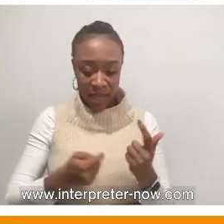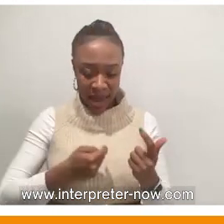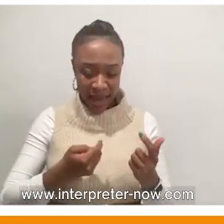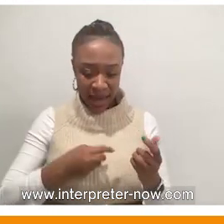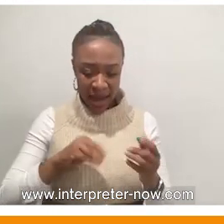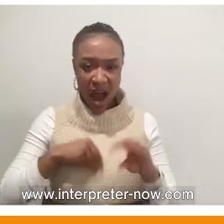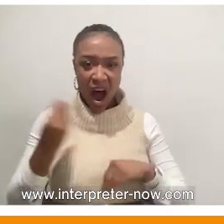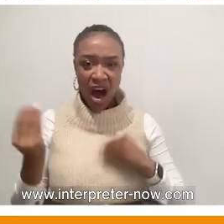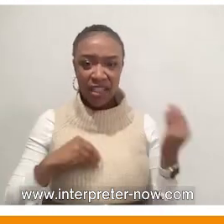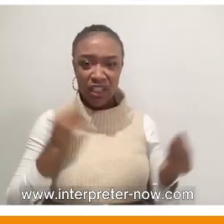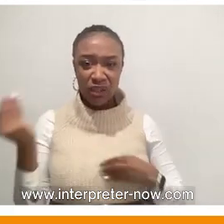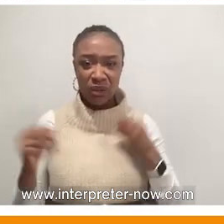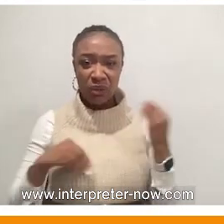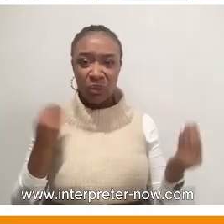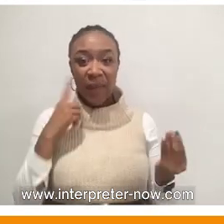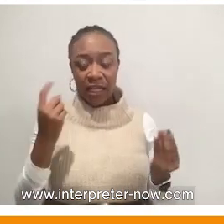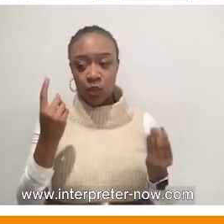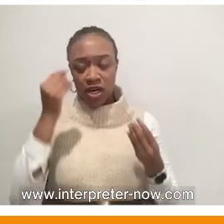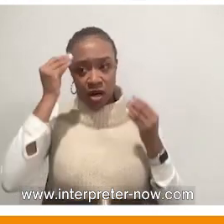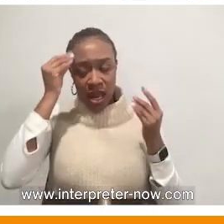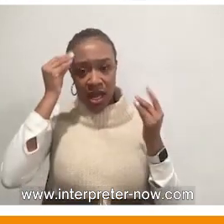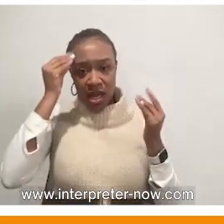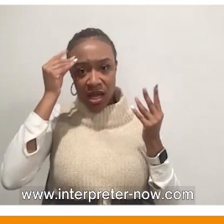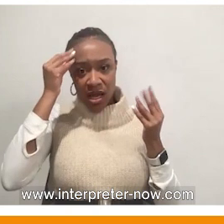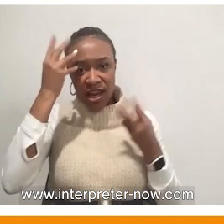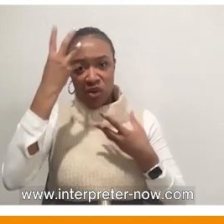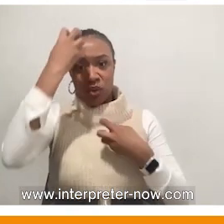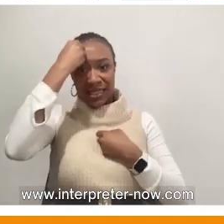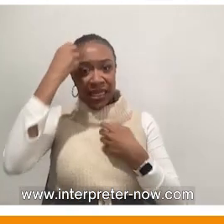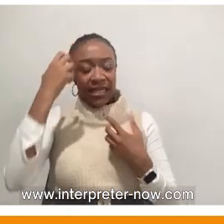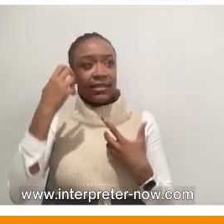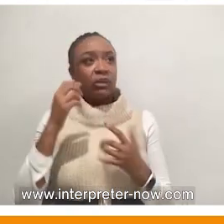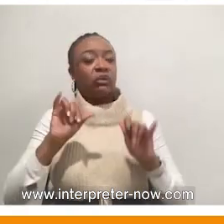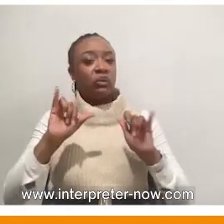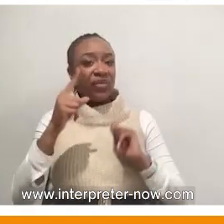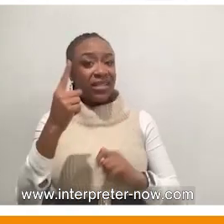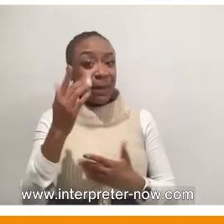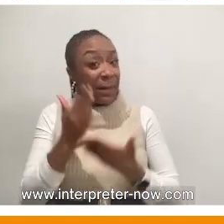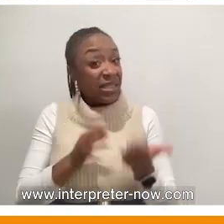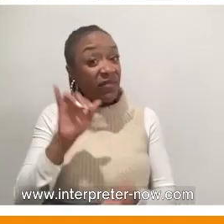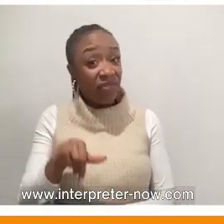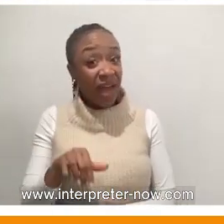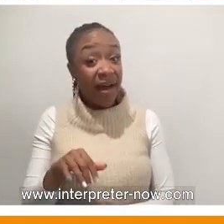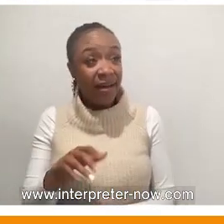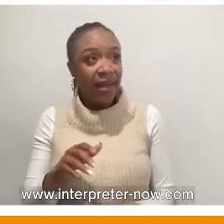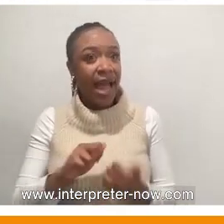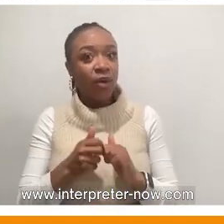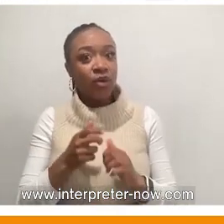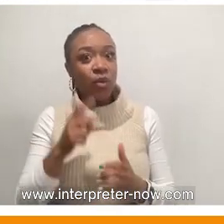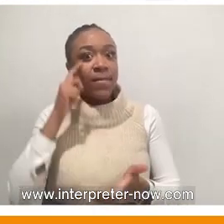Even when we're internalizing it, that's a piece of that.